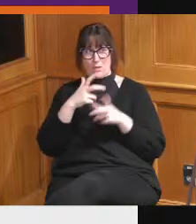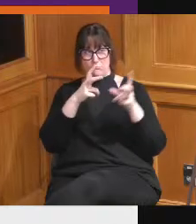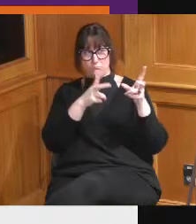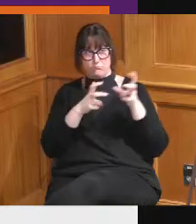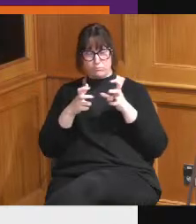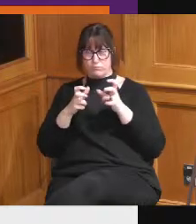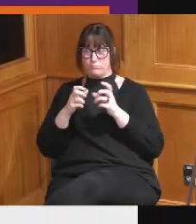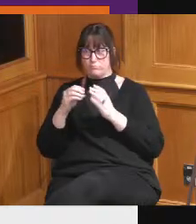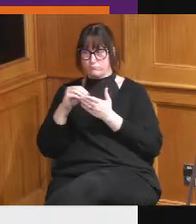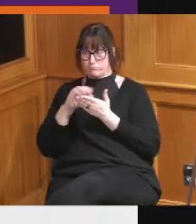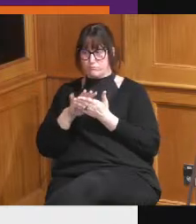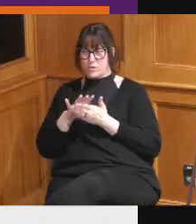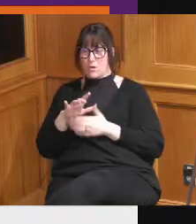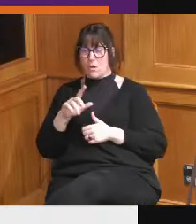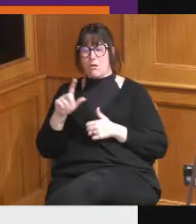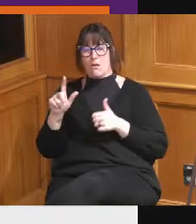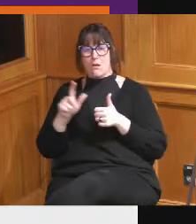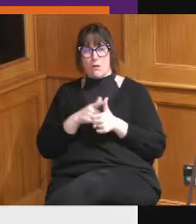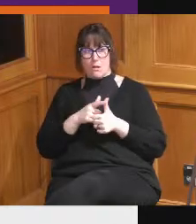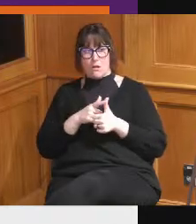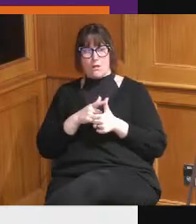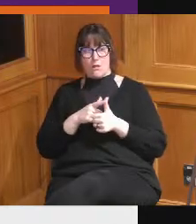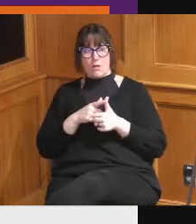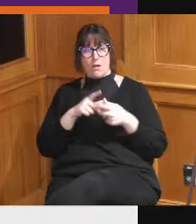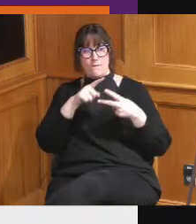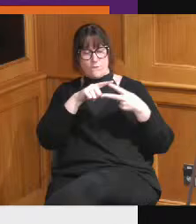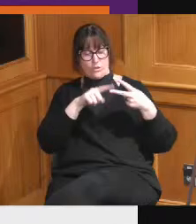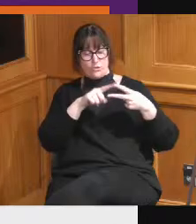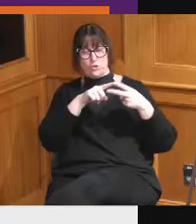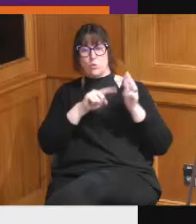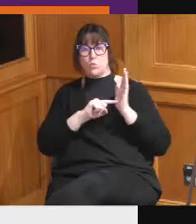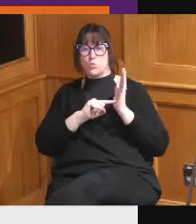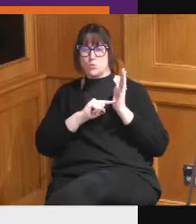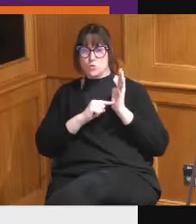one the sort of the first two bullets really showed the dramatic increase in production and